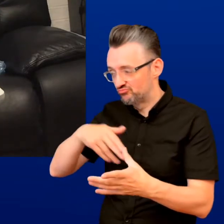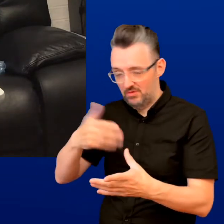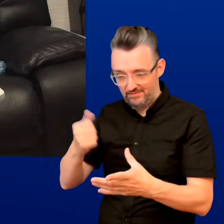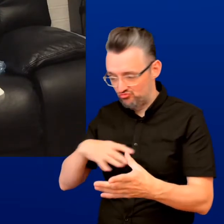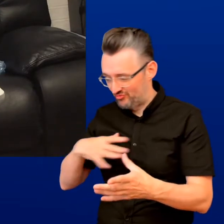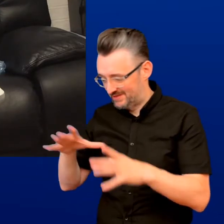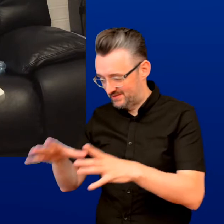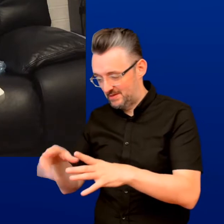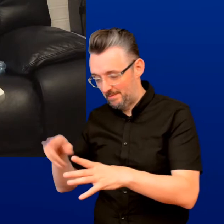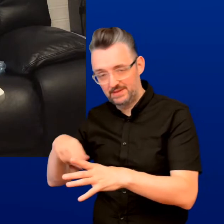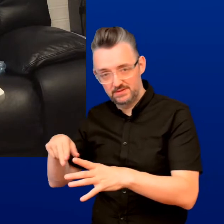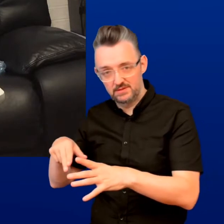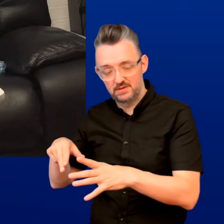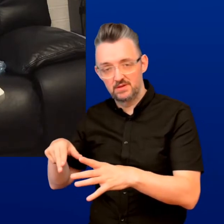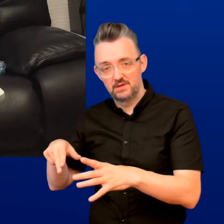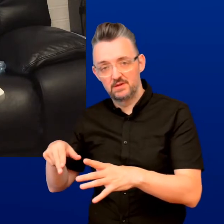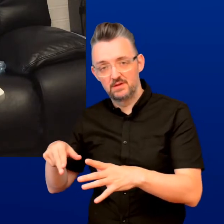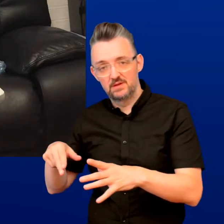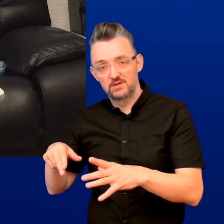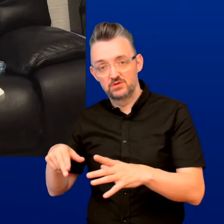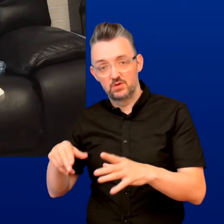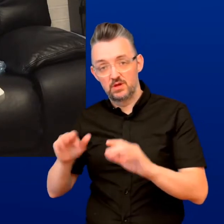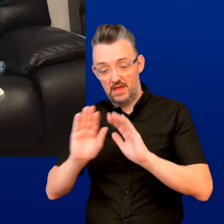So, what I've done is I've painted the outside of this